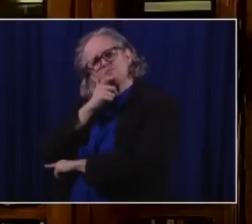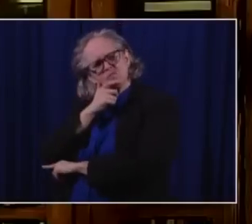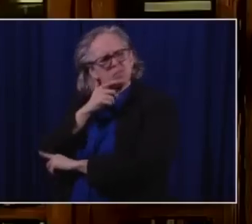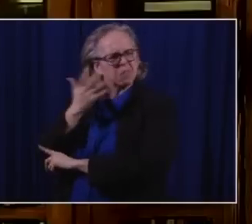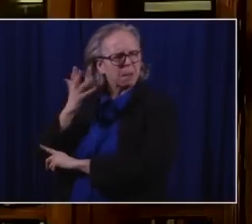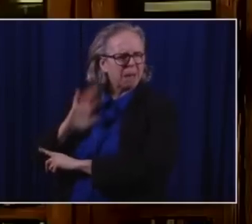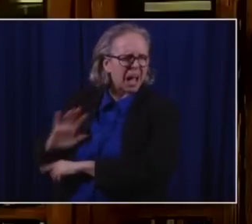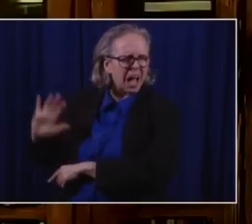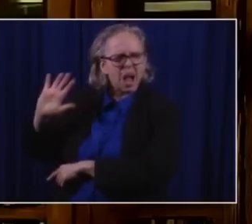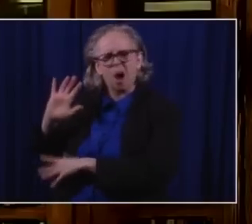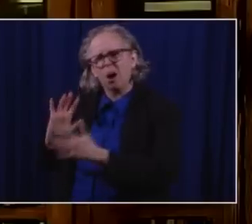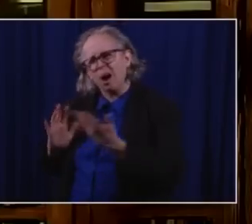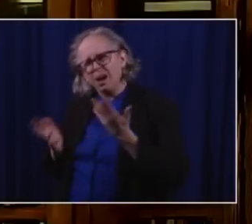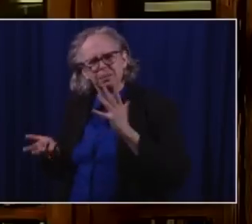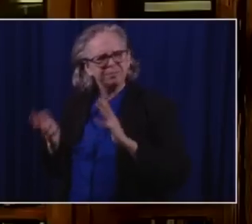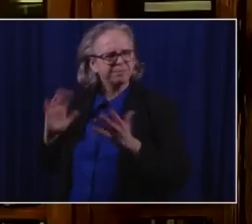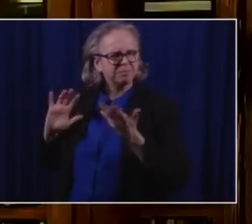highest senses in those regions